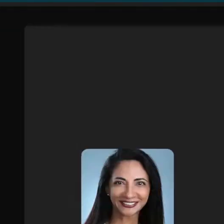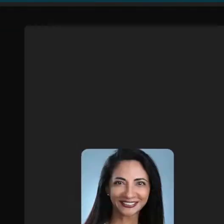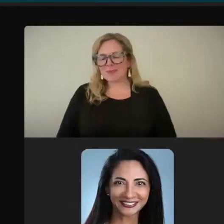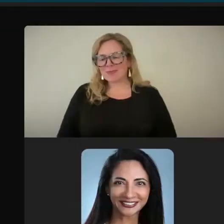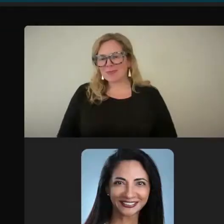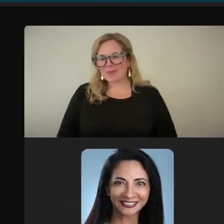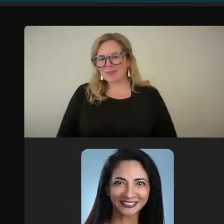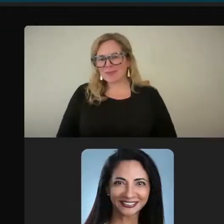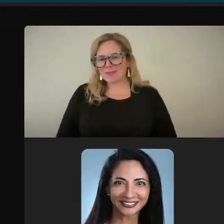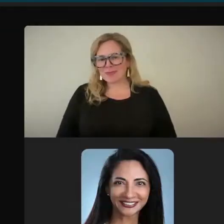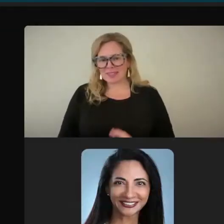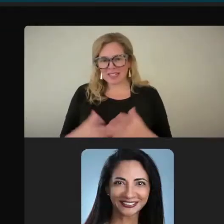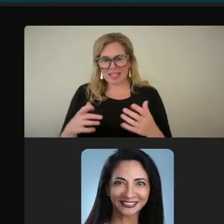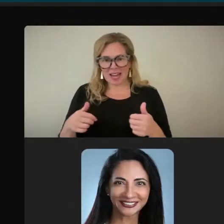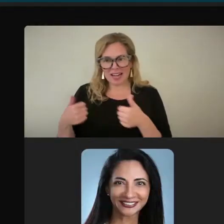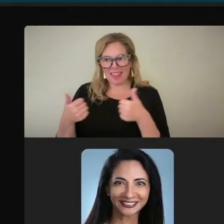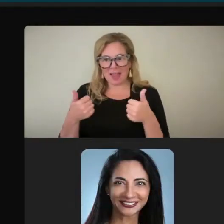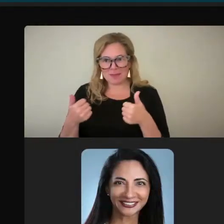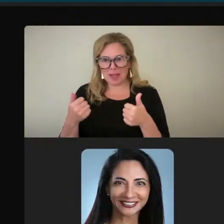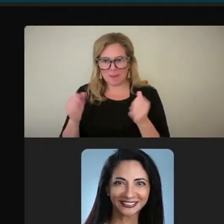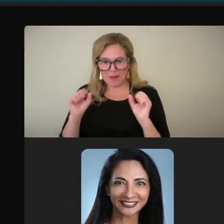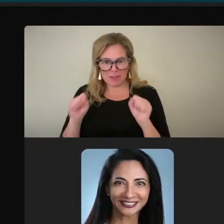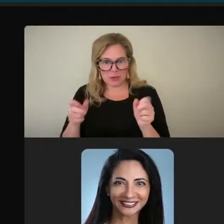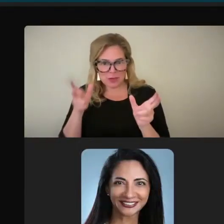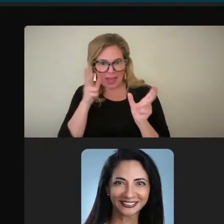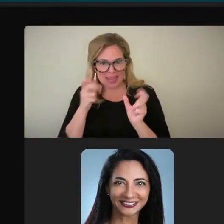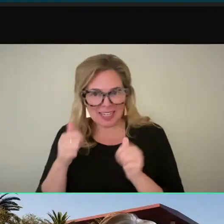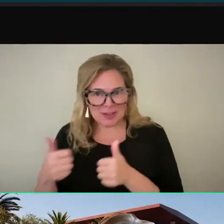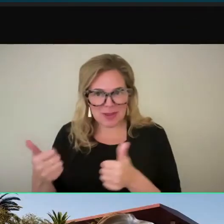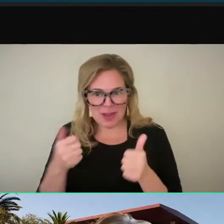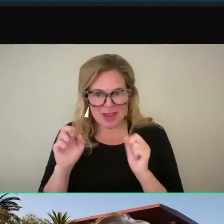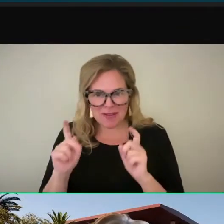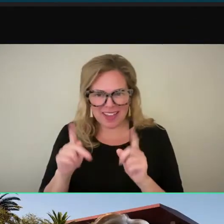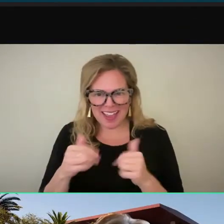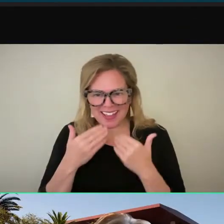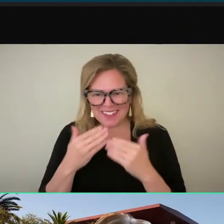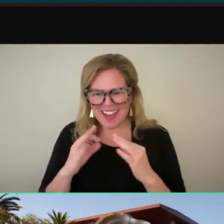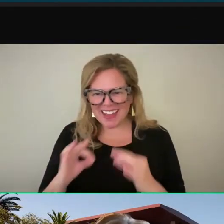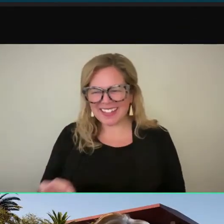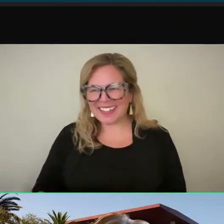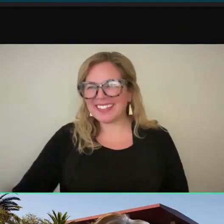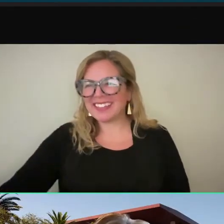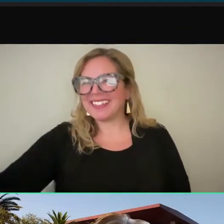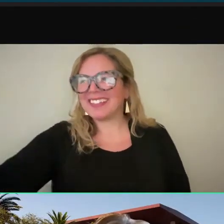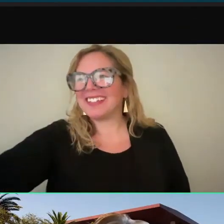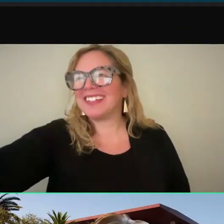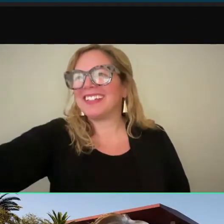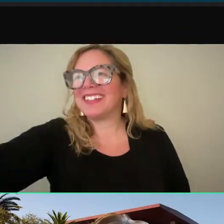Can I just get a thumbs up if everybody can hear me okay? Good, okay, great. I'm very excited to